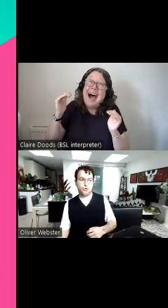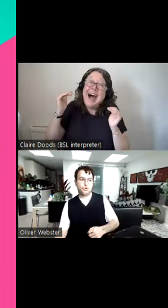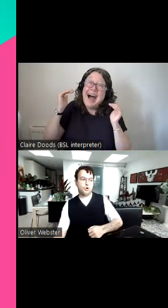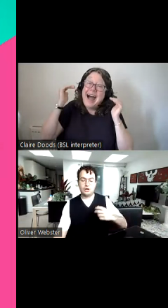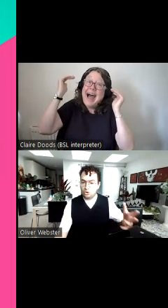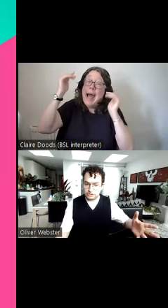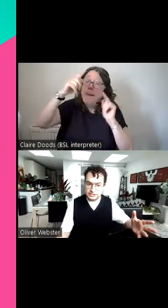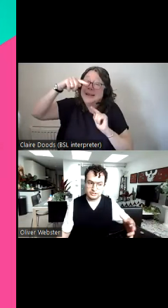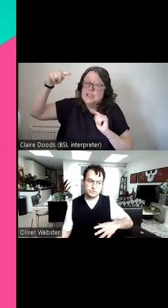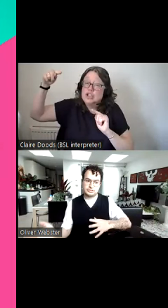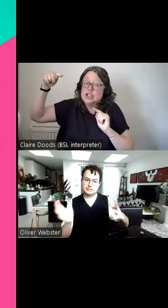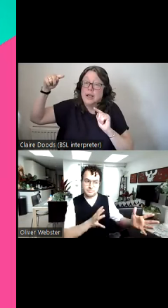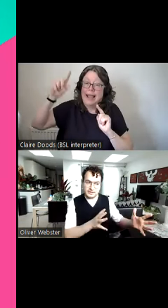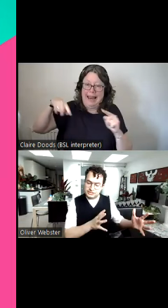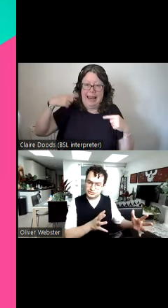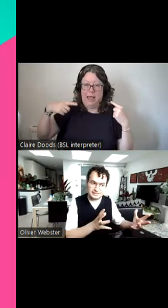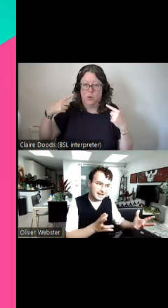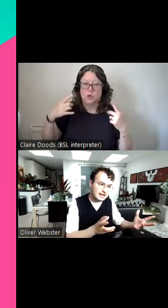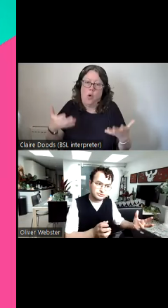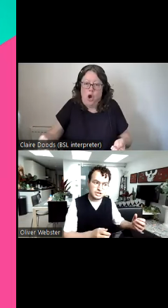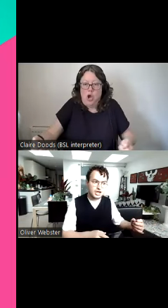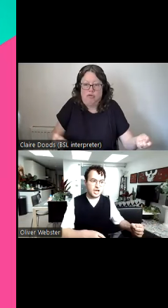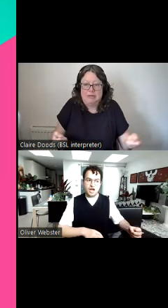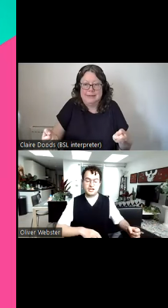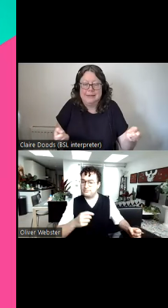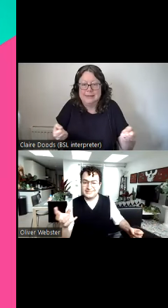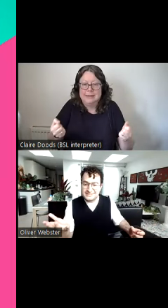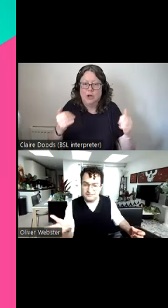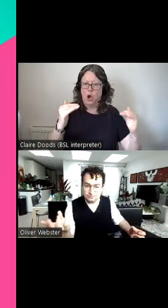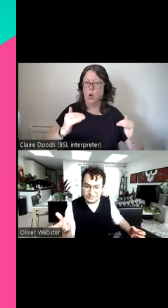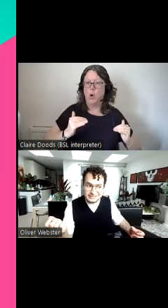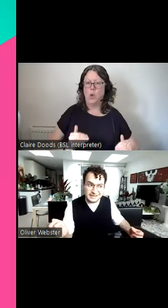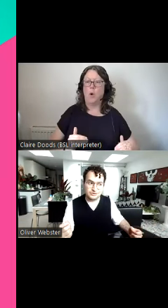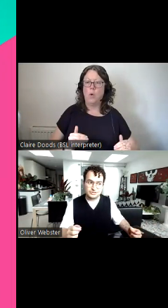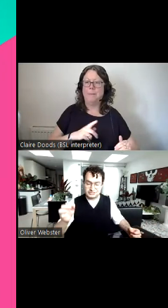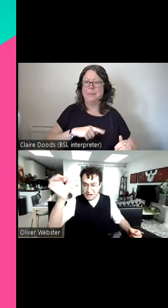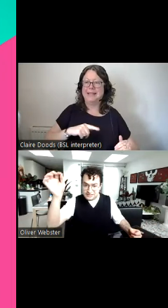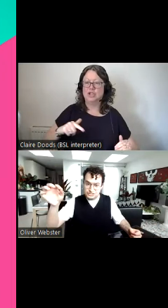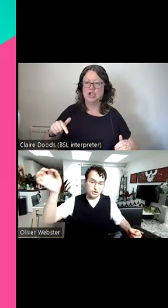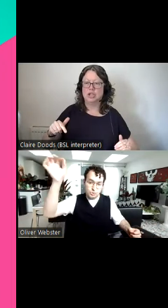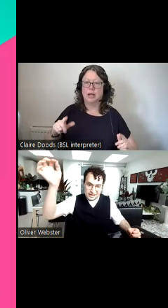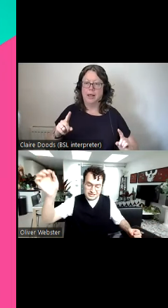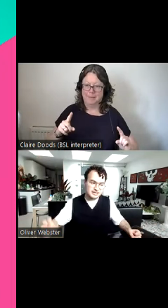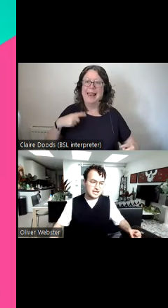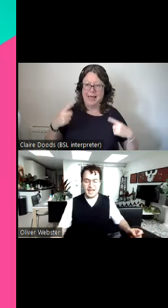or a lorry, which is low pitch and loud, some leaves rustling, which is high pitch and quiet.